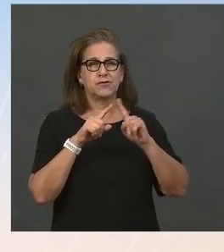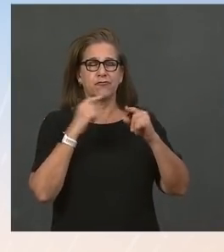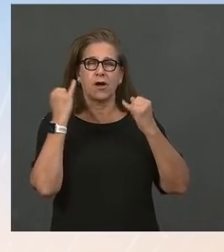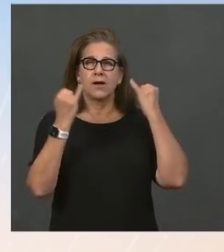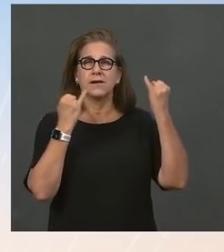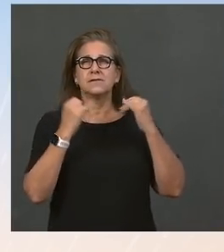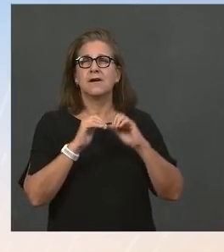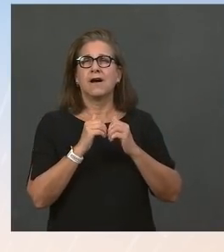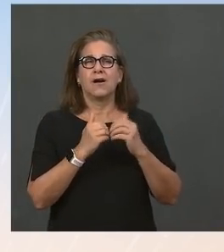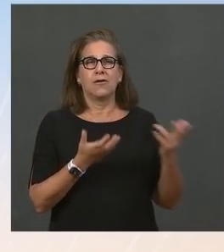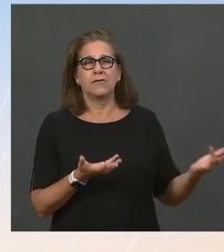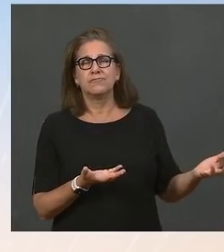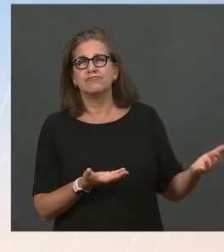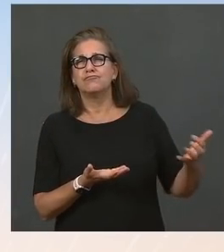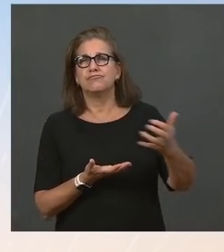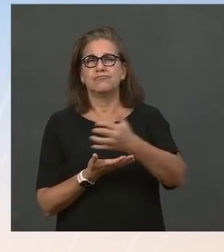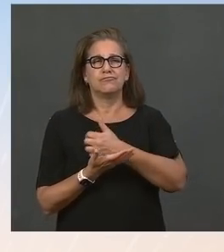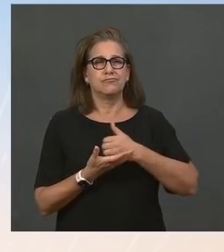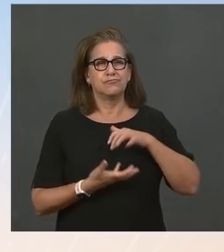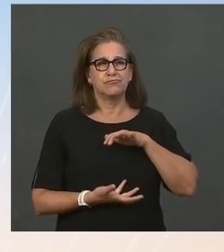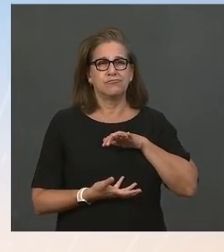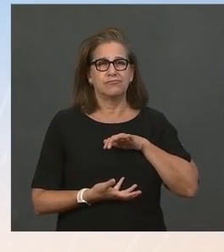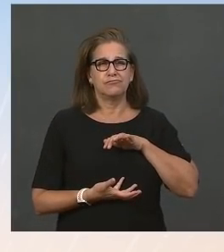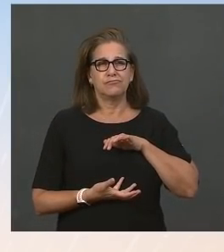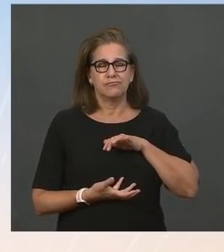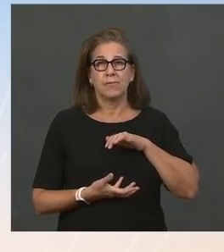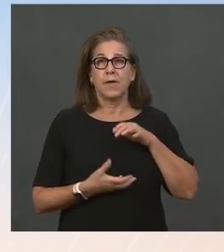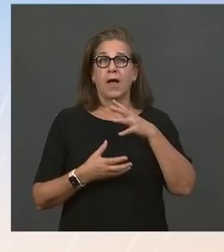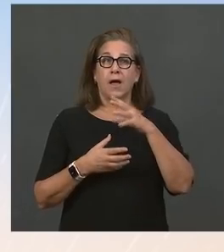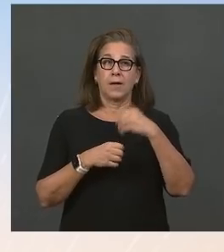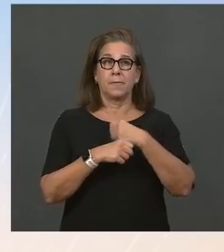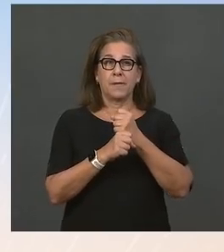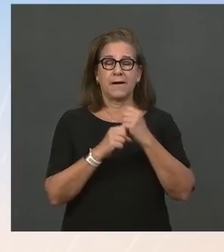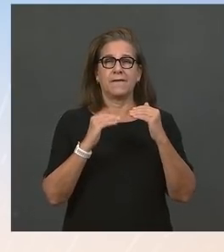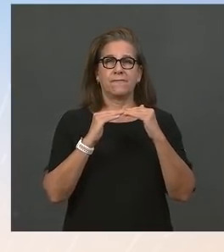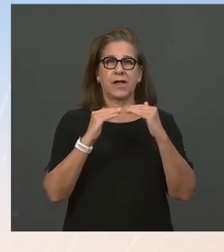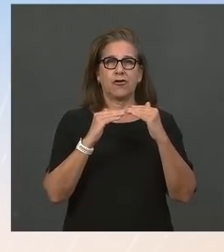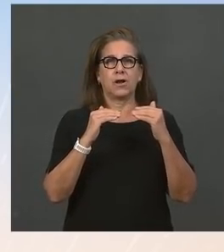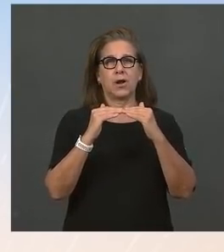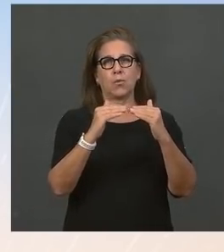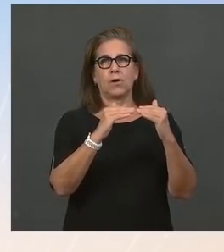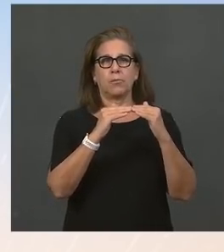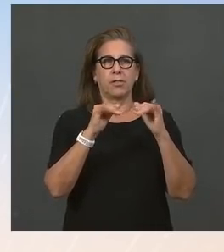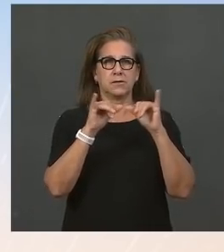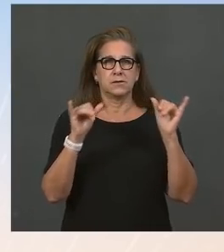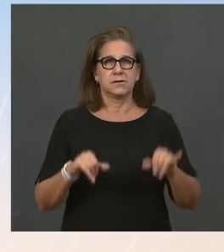and also can help pay for the full package. The Press: One more follow-up on the Child Tax Credit. Speaker Pelosi told me yesterday